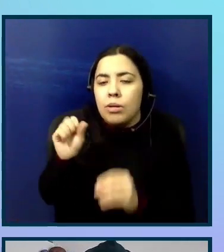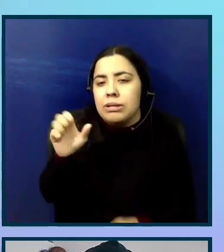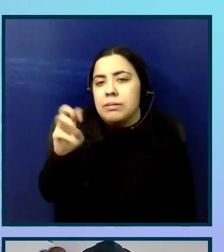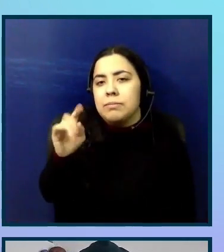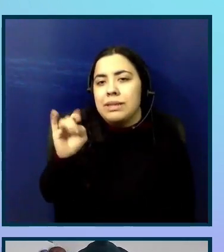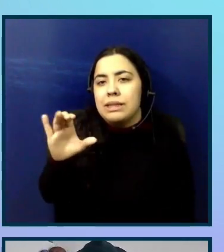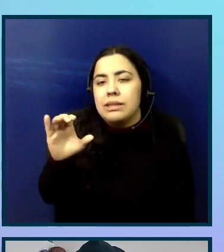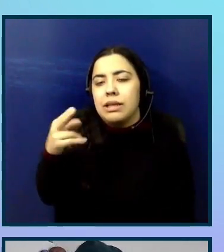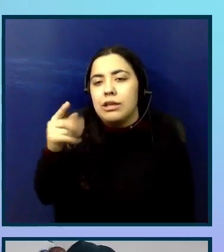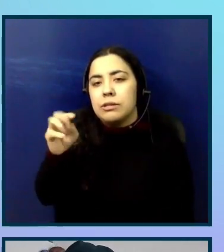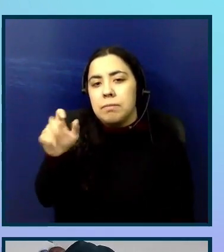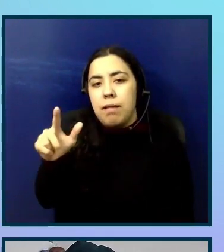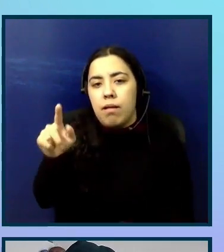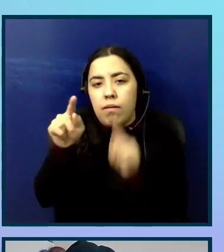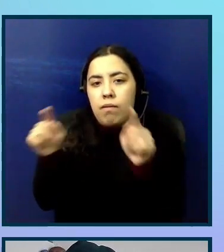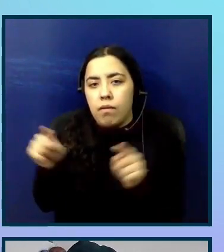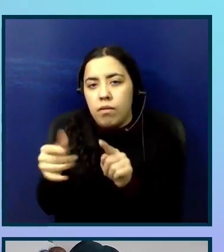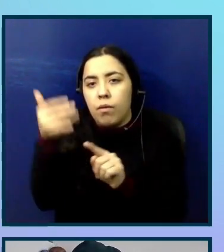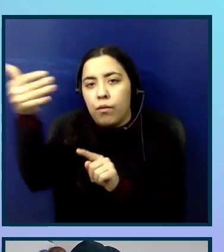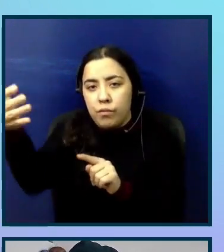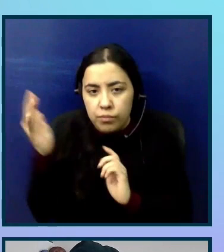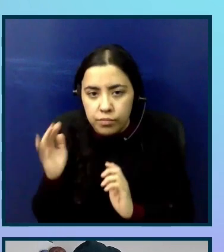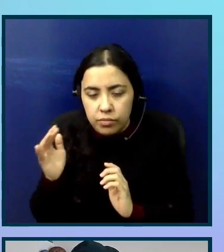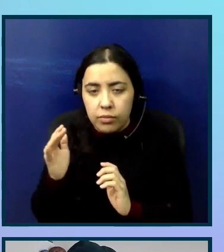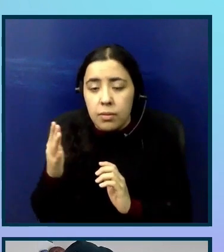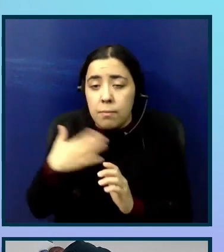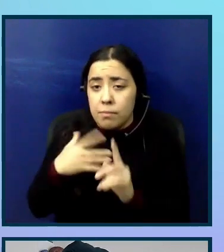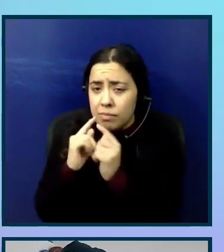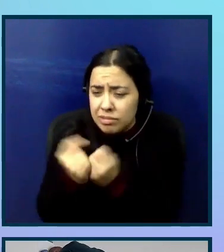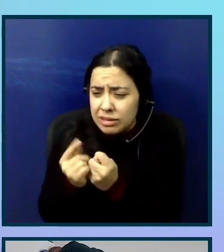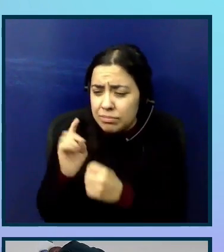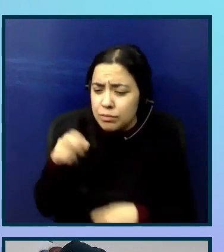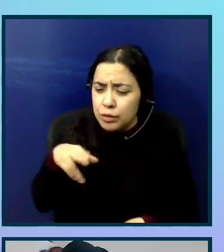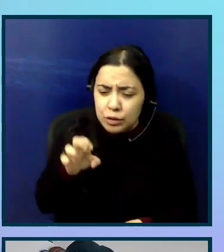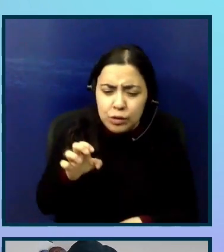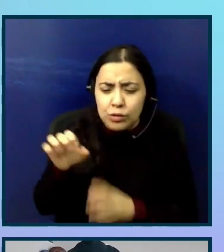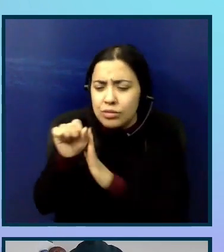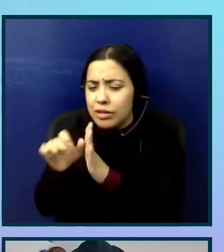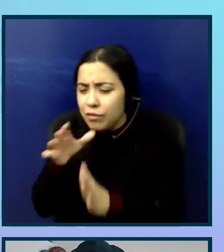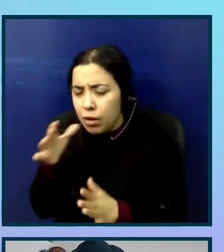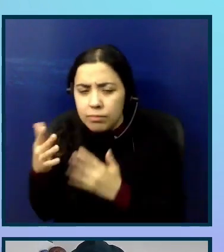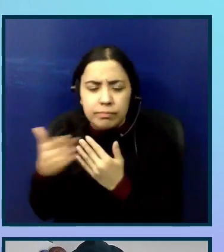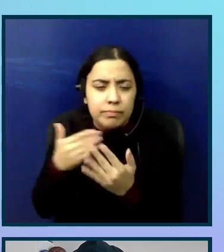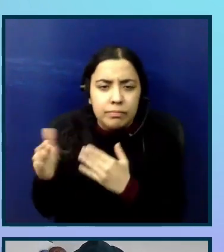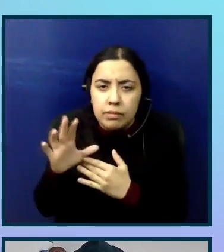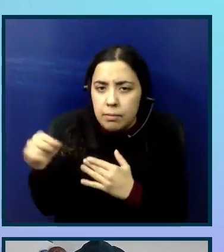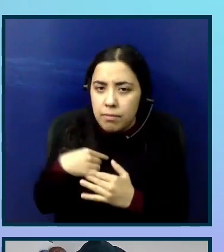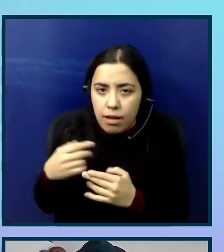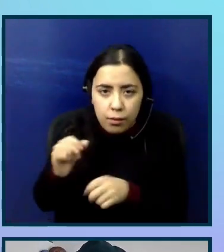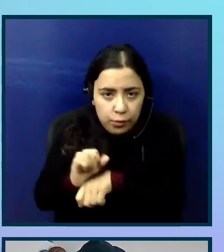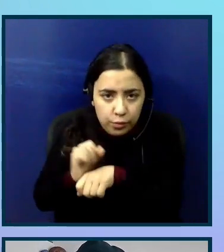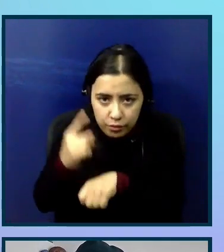So many teams that I've worked with at my time within DQ, within State Farm, right? What I've seen is teams will start to look at this